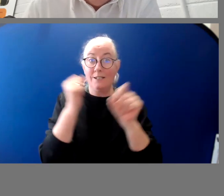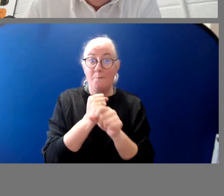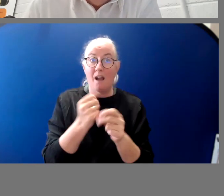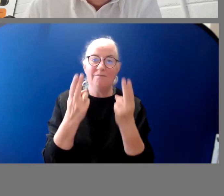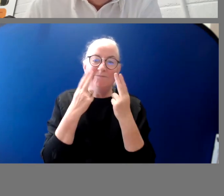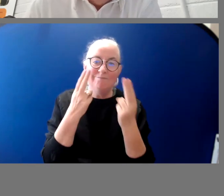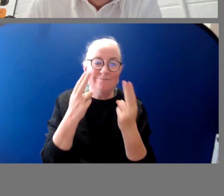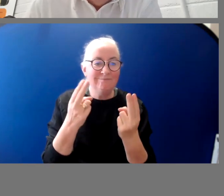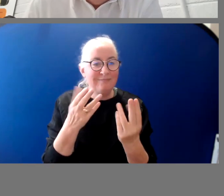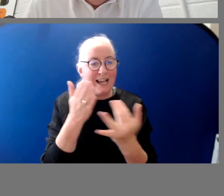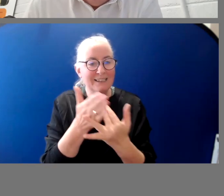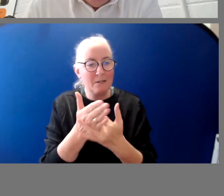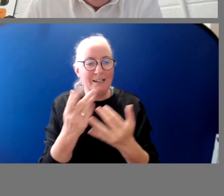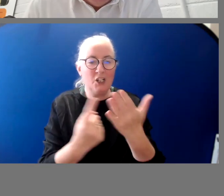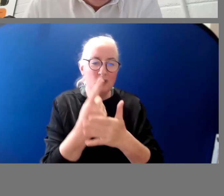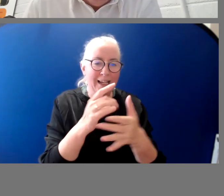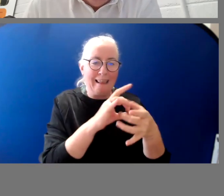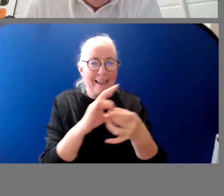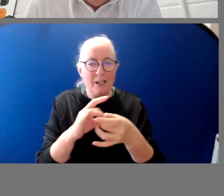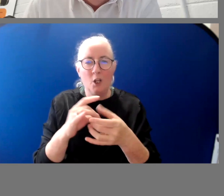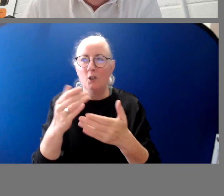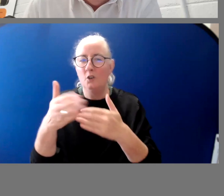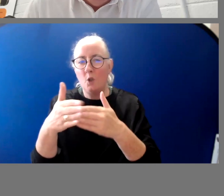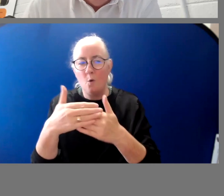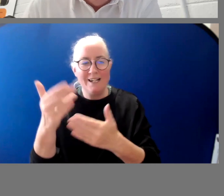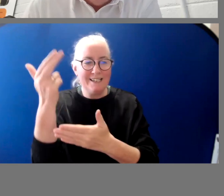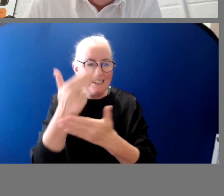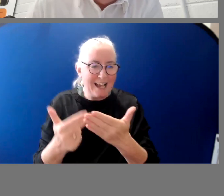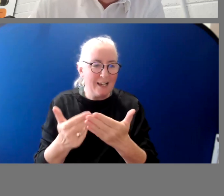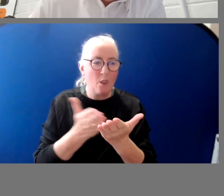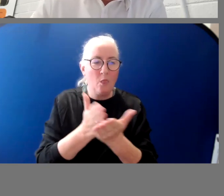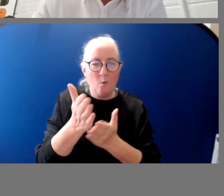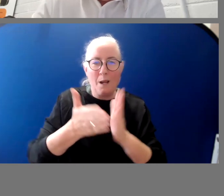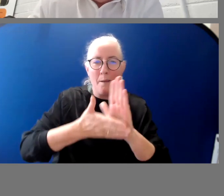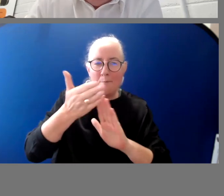that arise with door design in building projects throughout design and construction so as part of